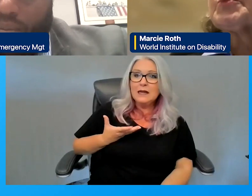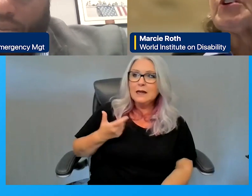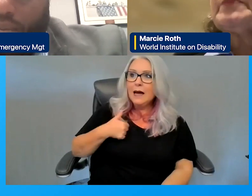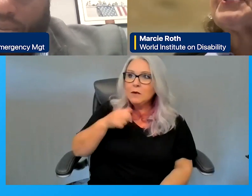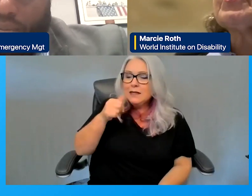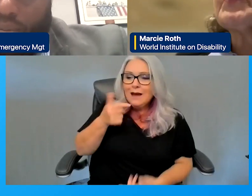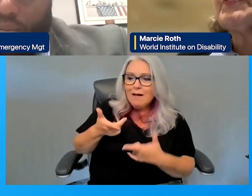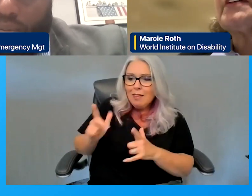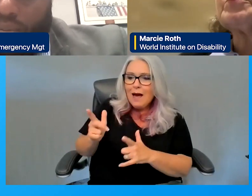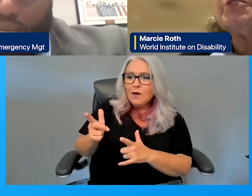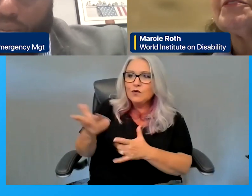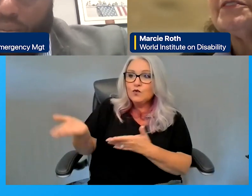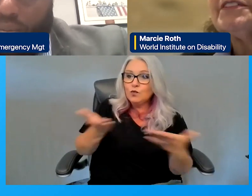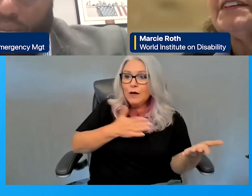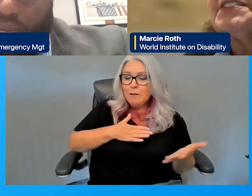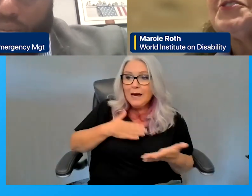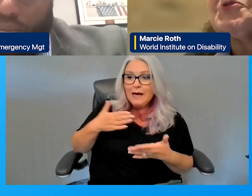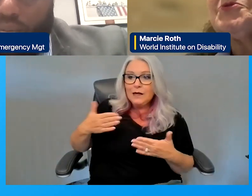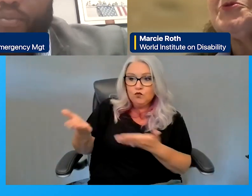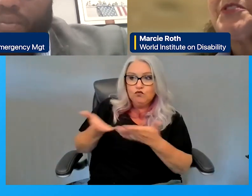bring my service animal into the